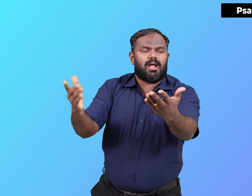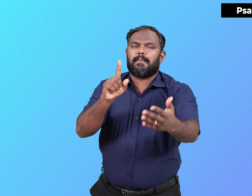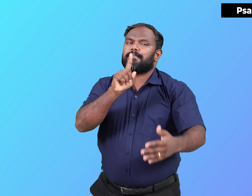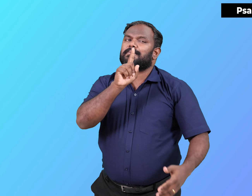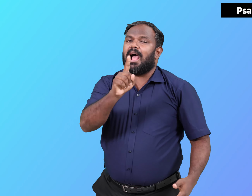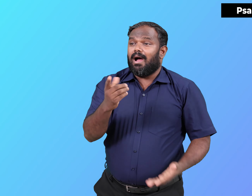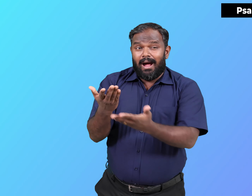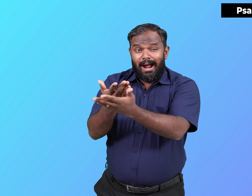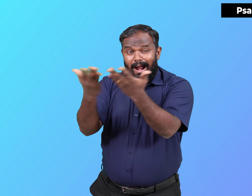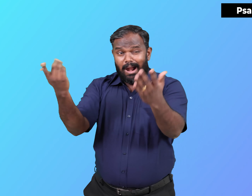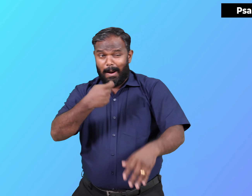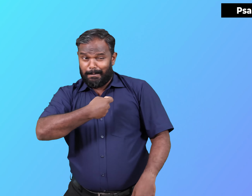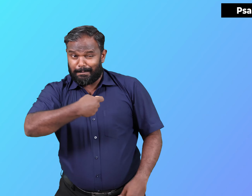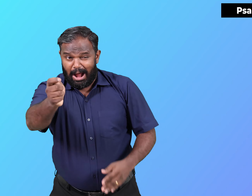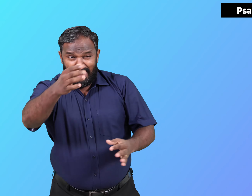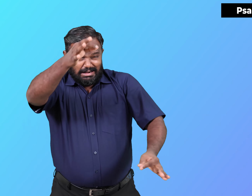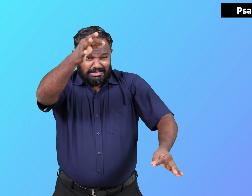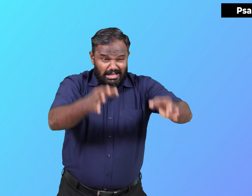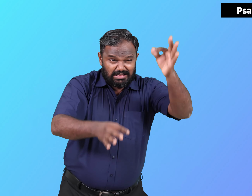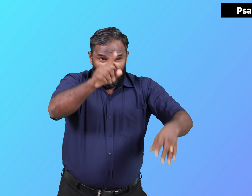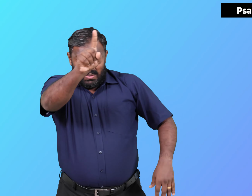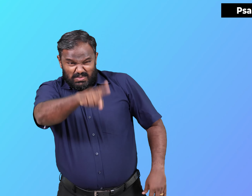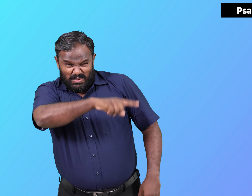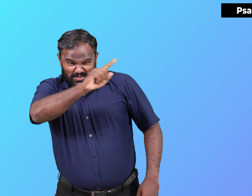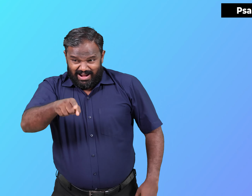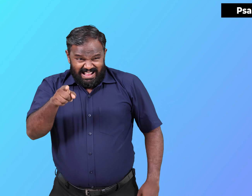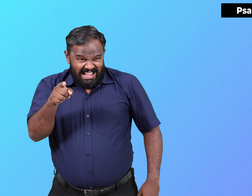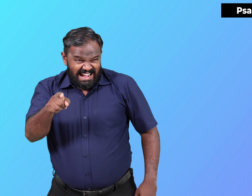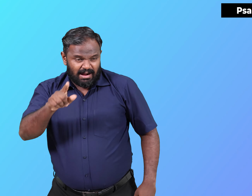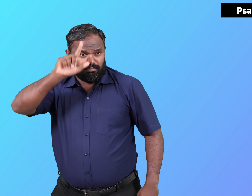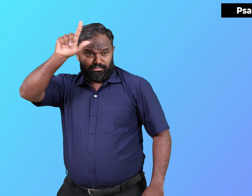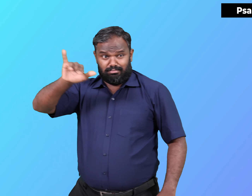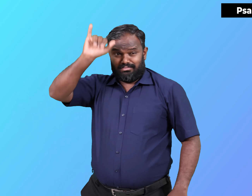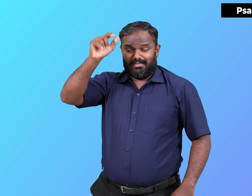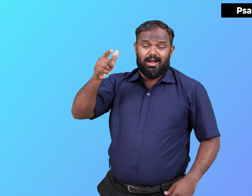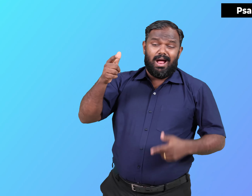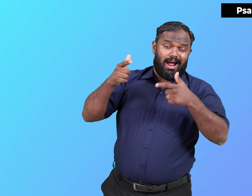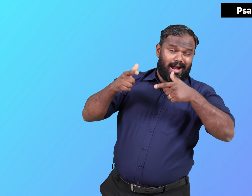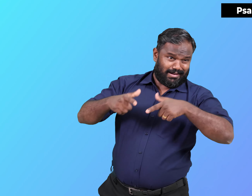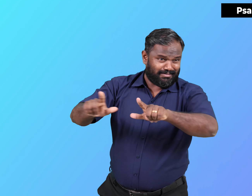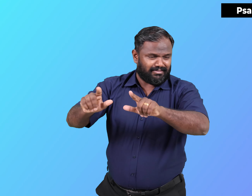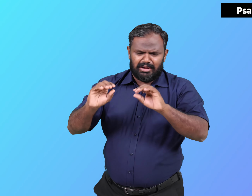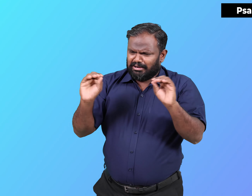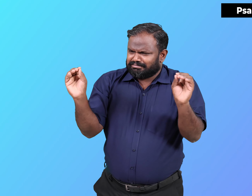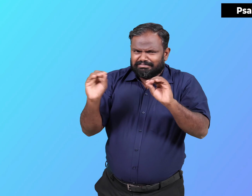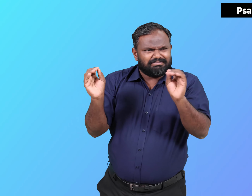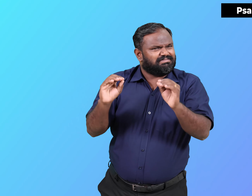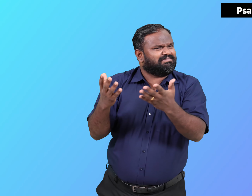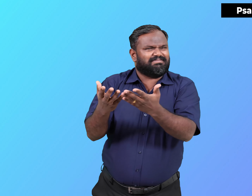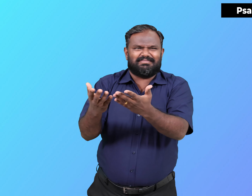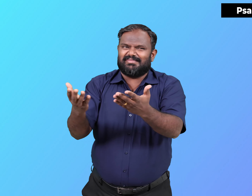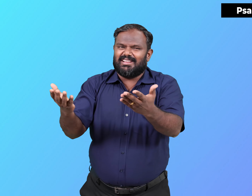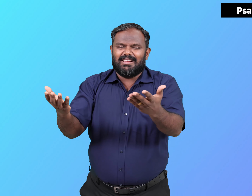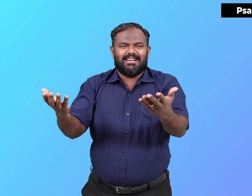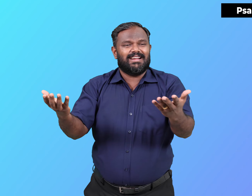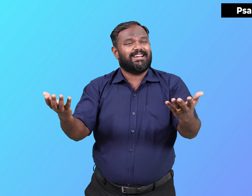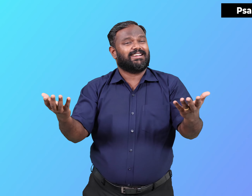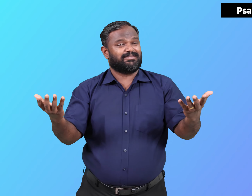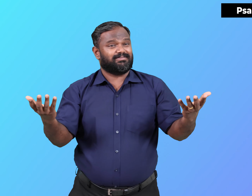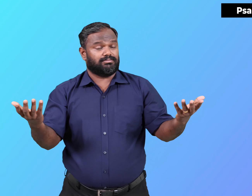But the LORD will not let the wicked defeat them. He will not let good people be judged guilty.